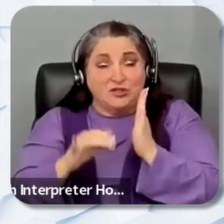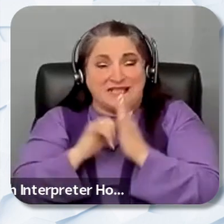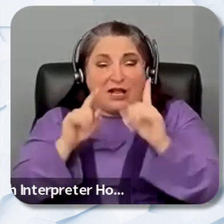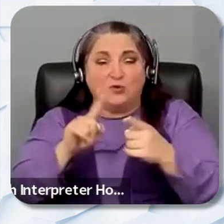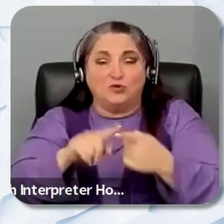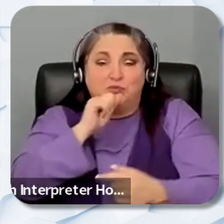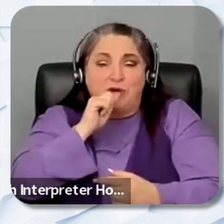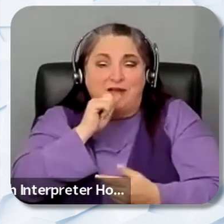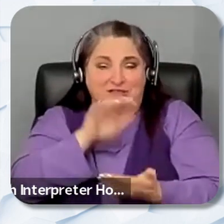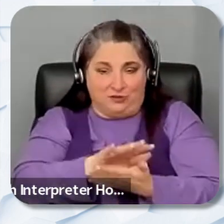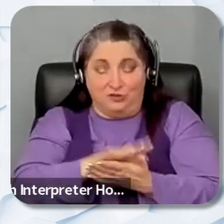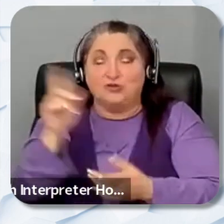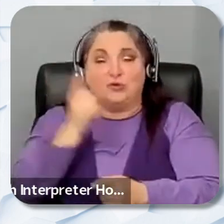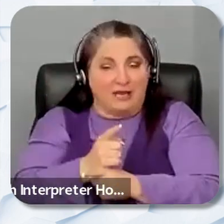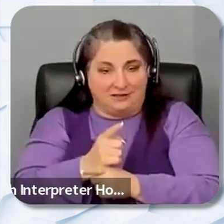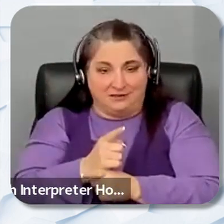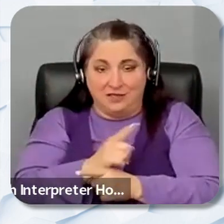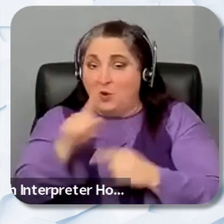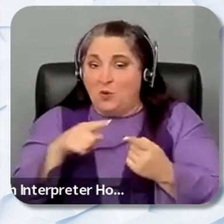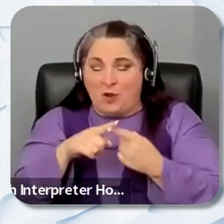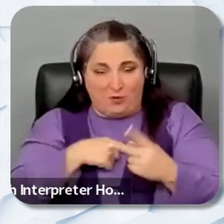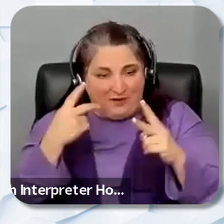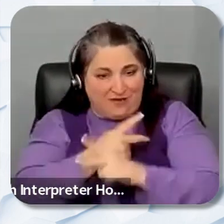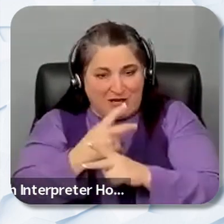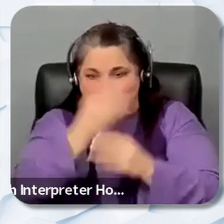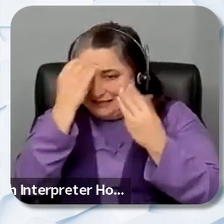schools. And you're correct. When we make the calculation of data, it does not include